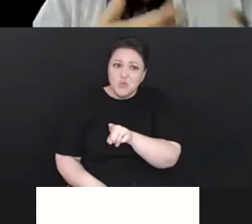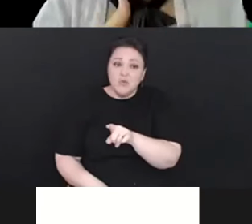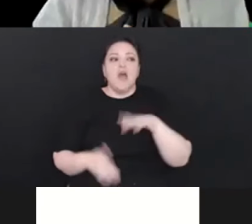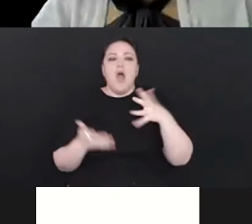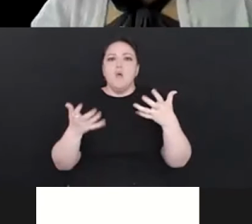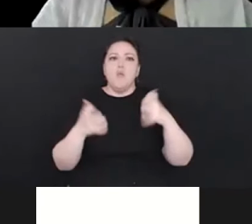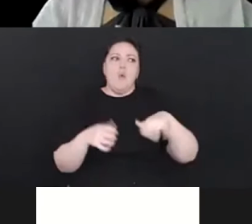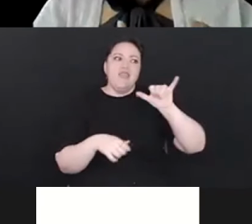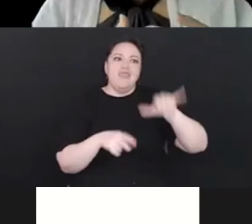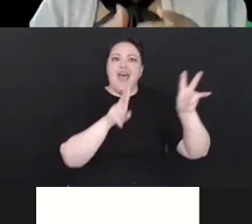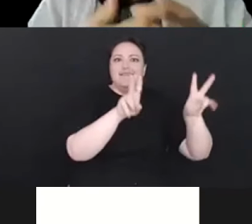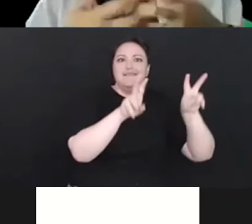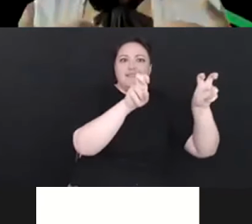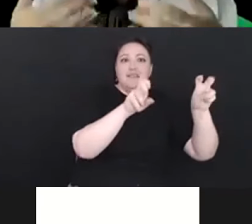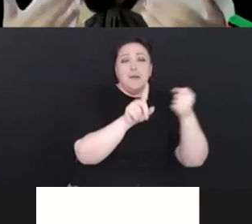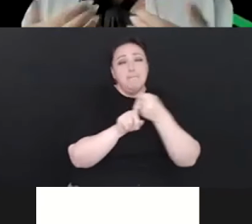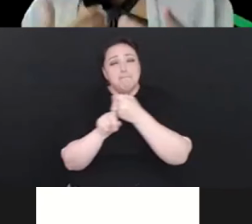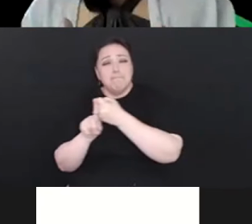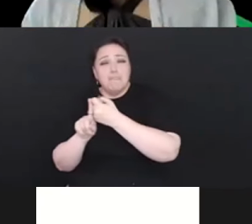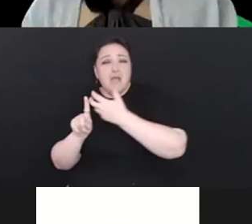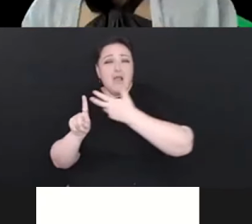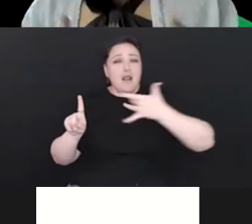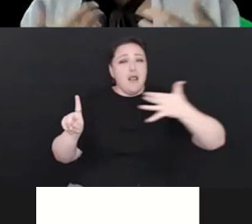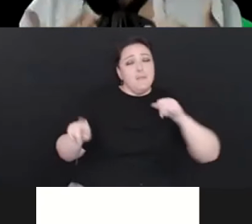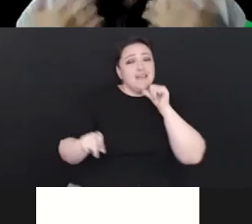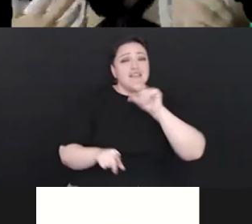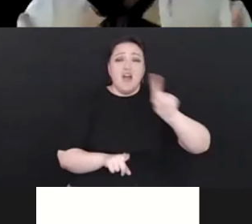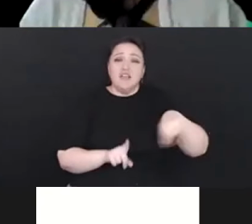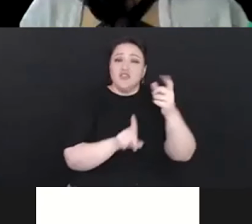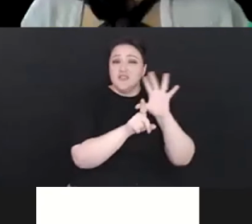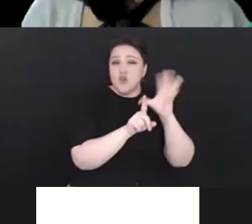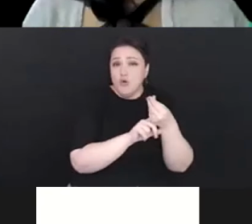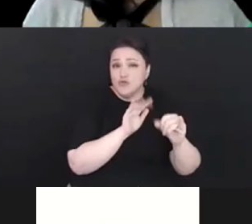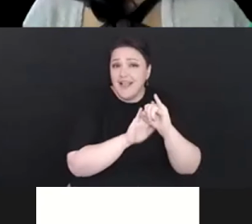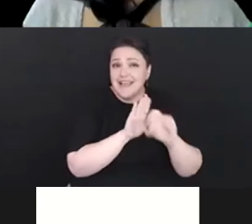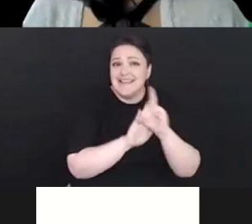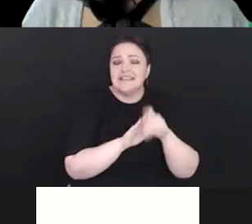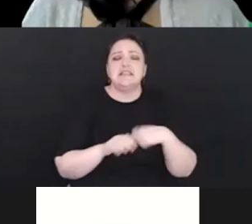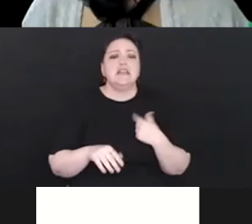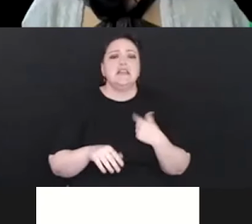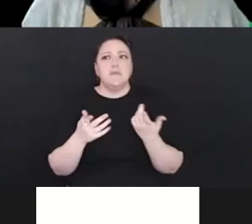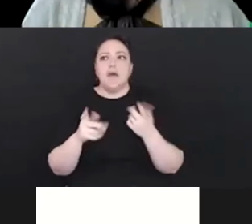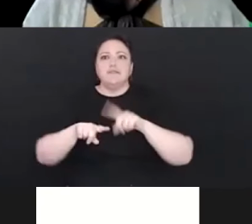cultural identity but all of the different ways we can show up for each other. Because